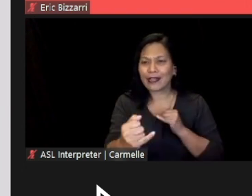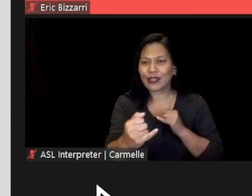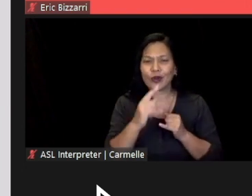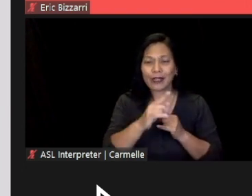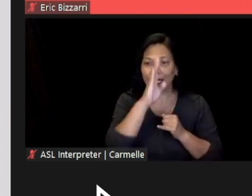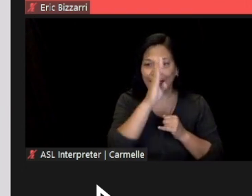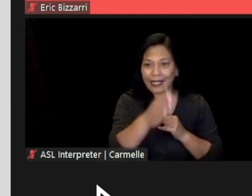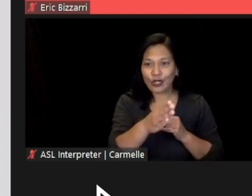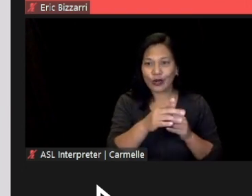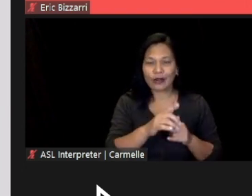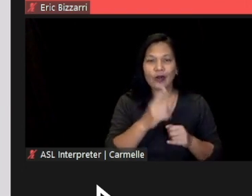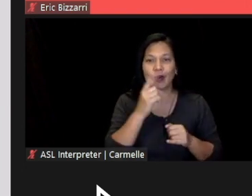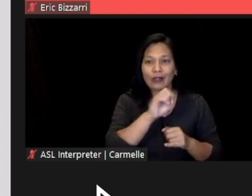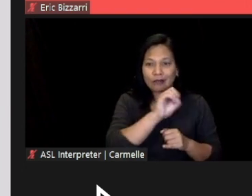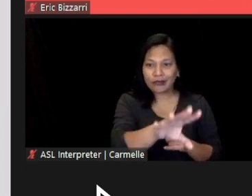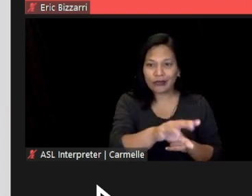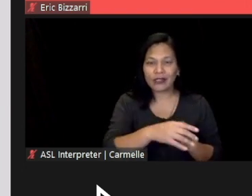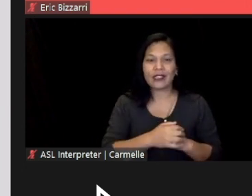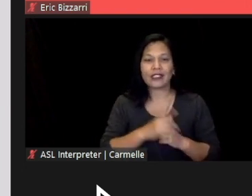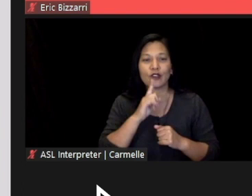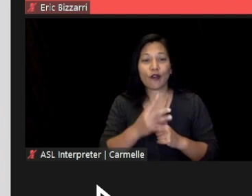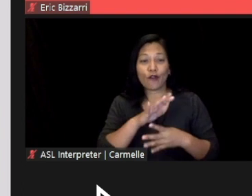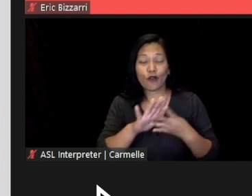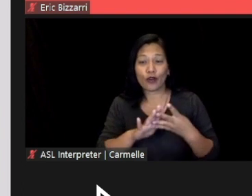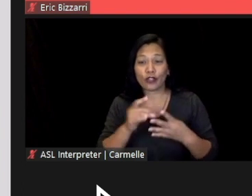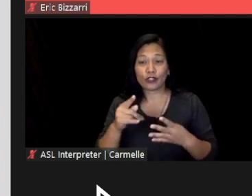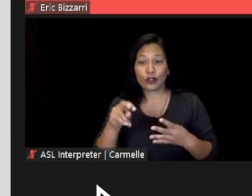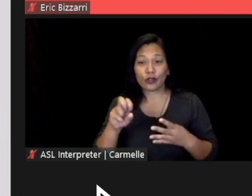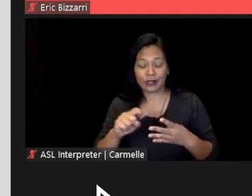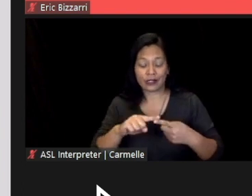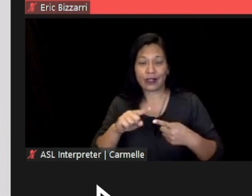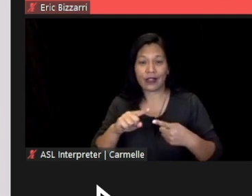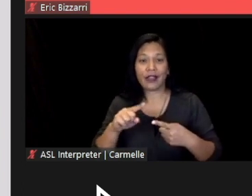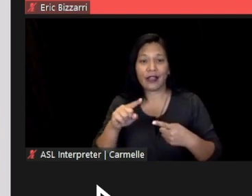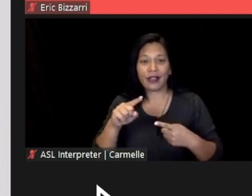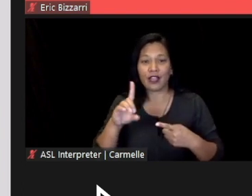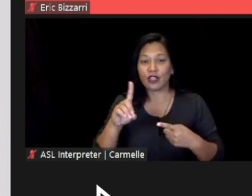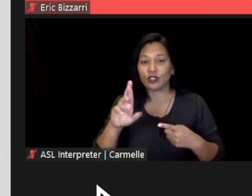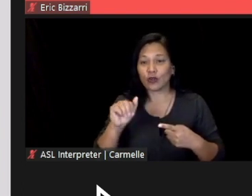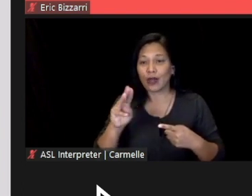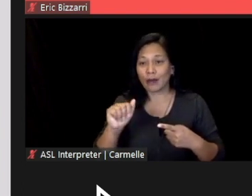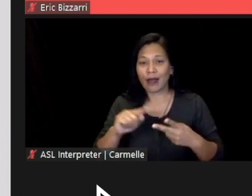We only support them in four genres, drama, doc, kids, and VAPA variety and performing arts.